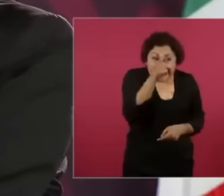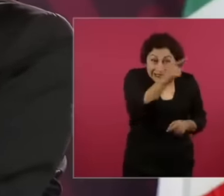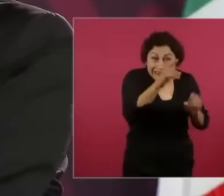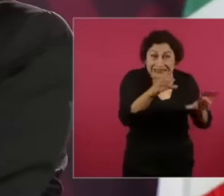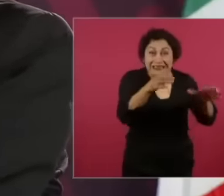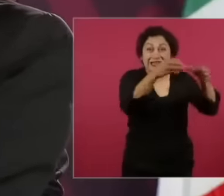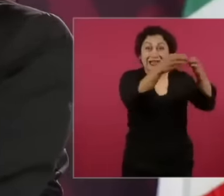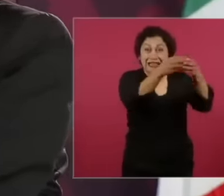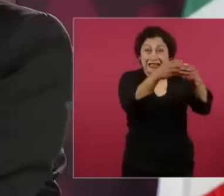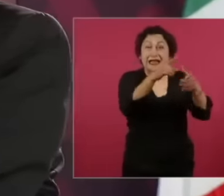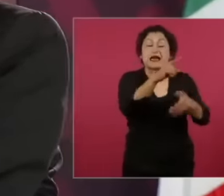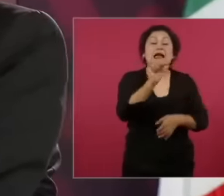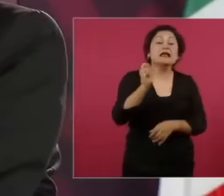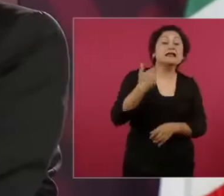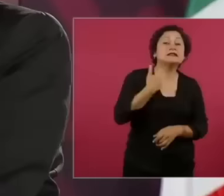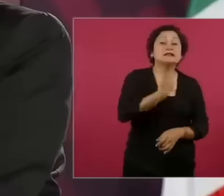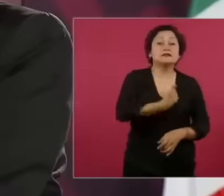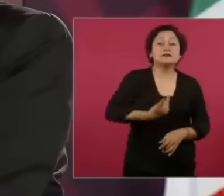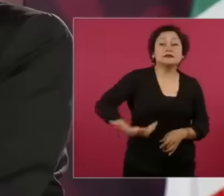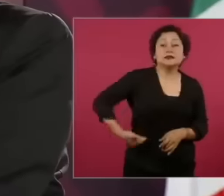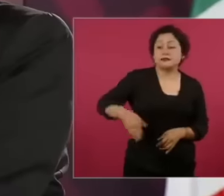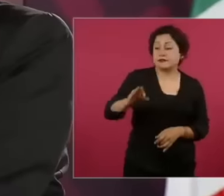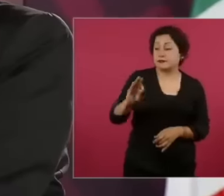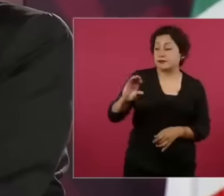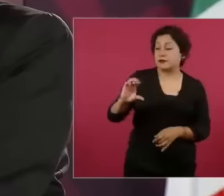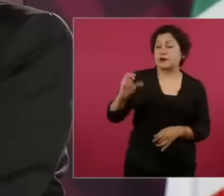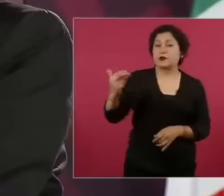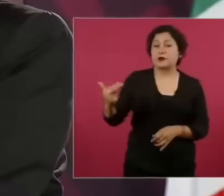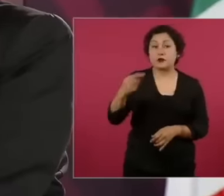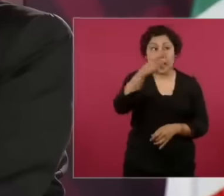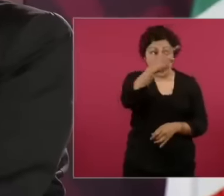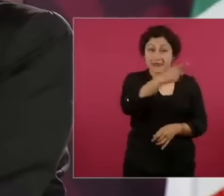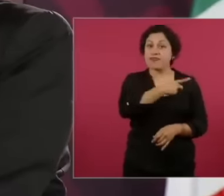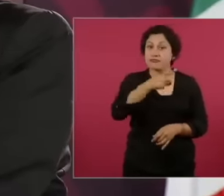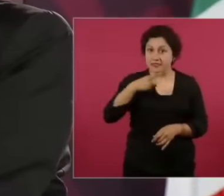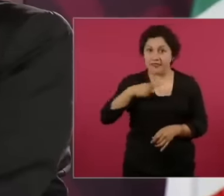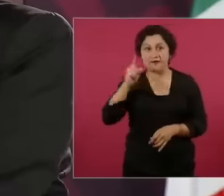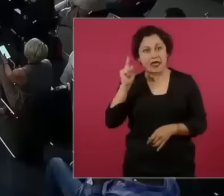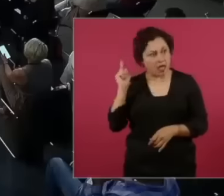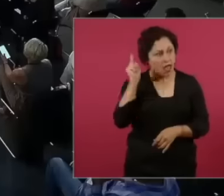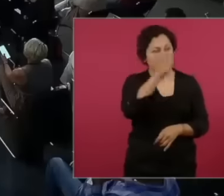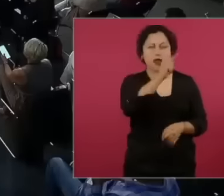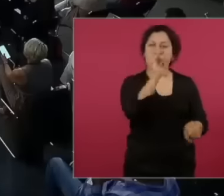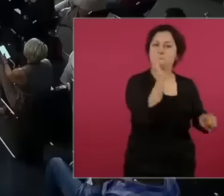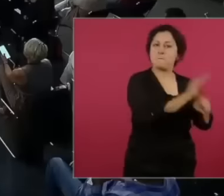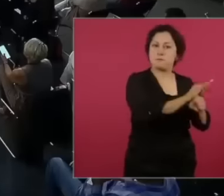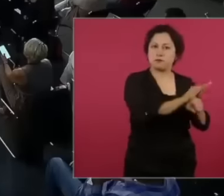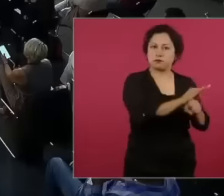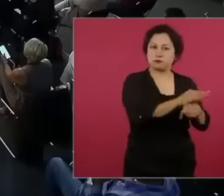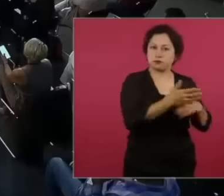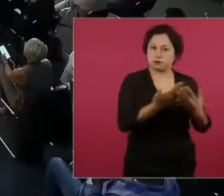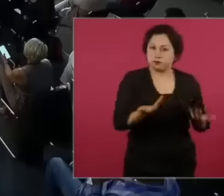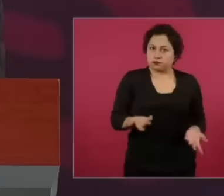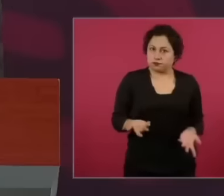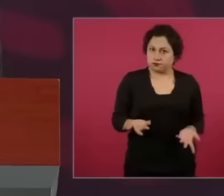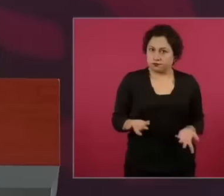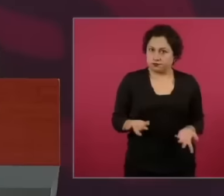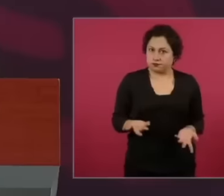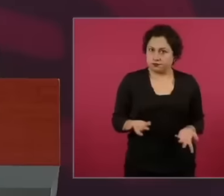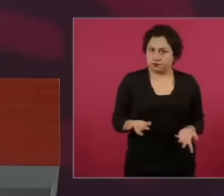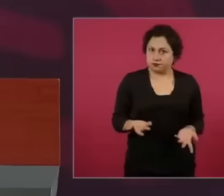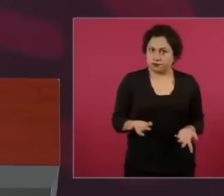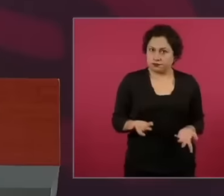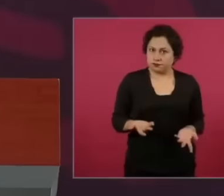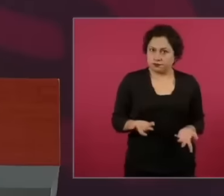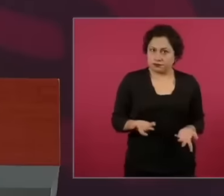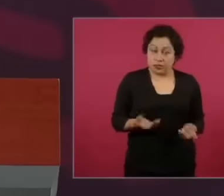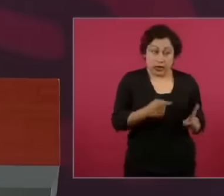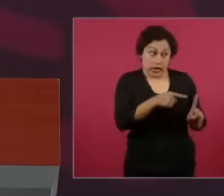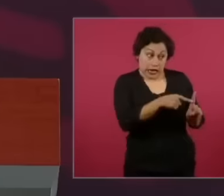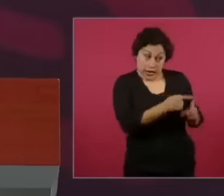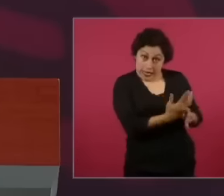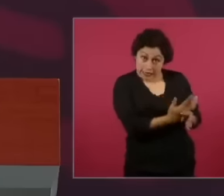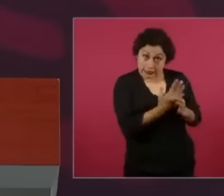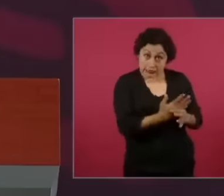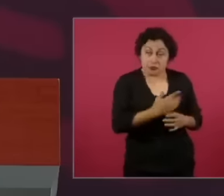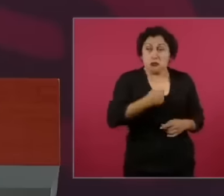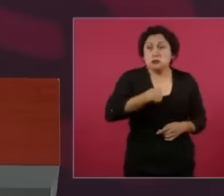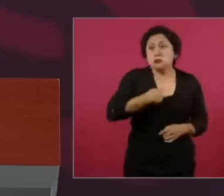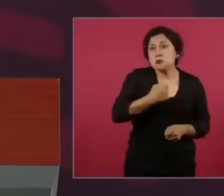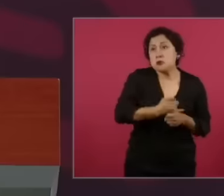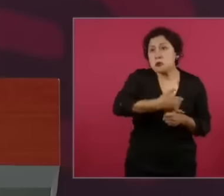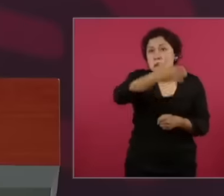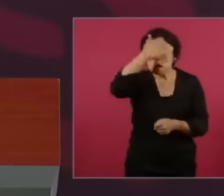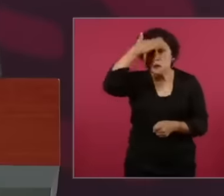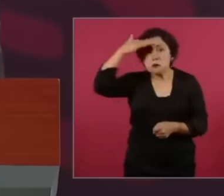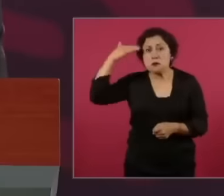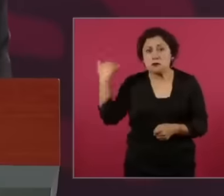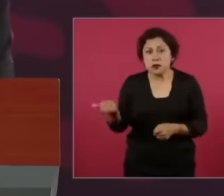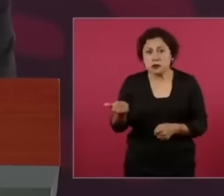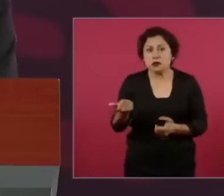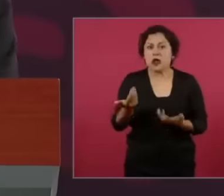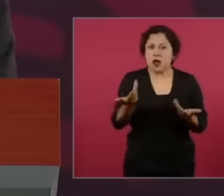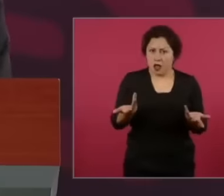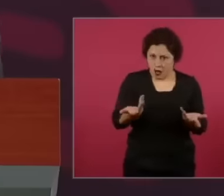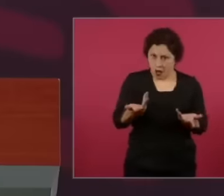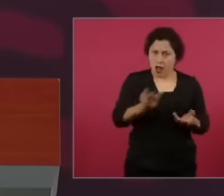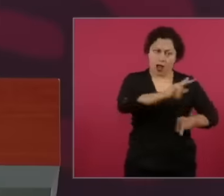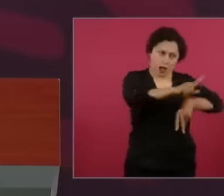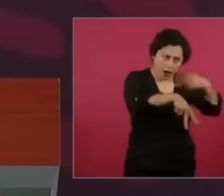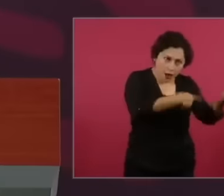Calderón, if as he says he is innocent, why doesn't Calderón defend him then those